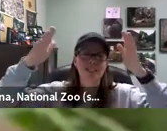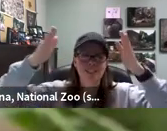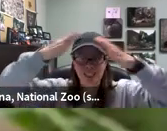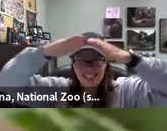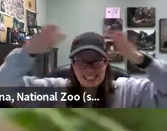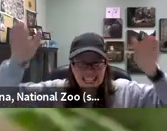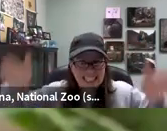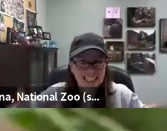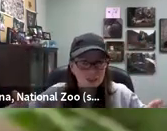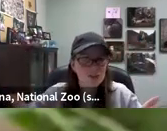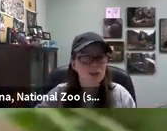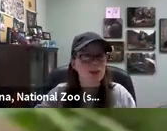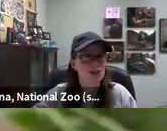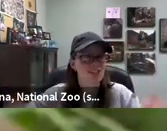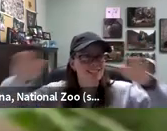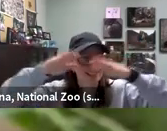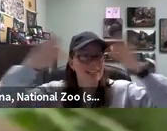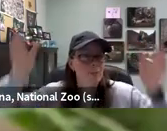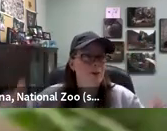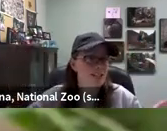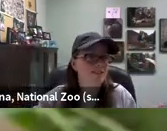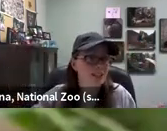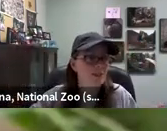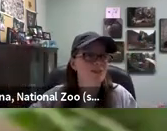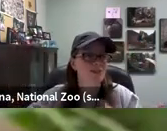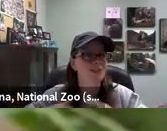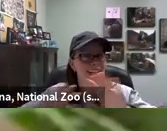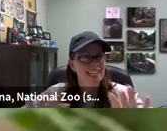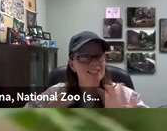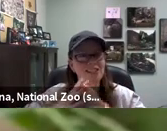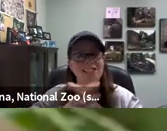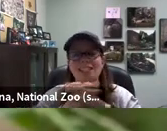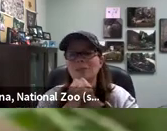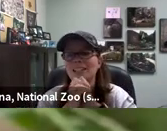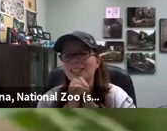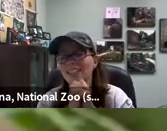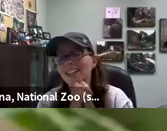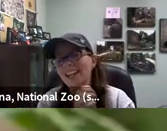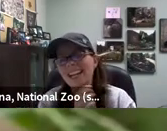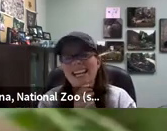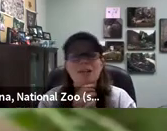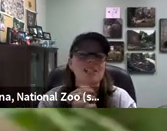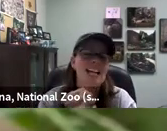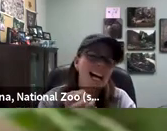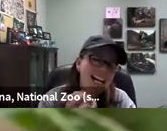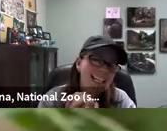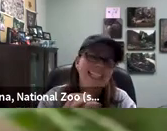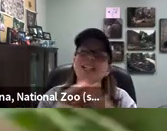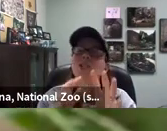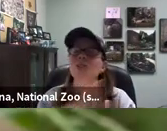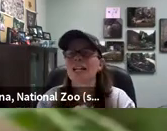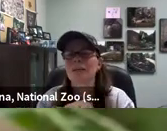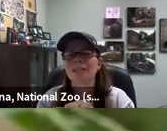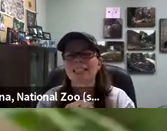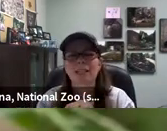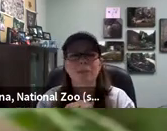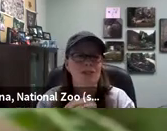into these tiny little doors that the keepers have to go through to get into the exhibits and